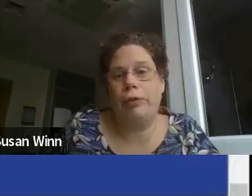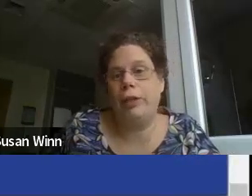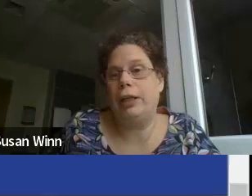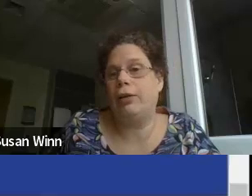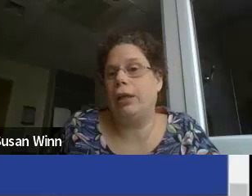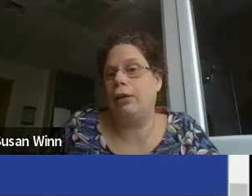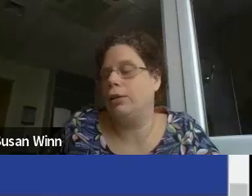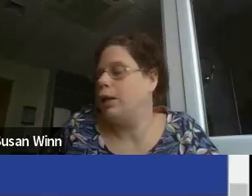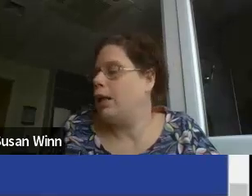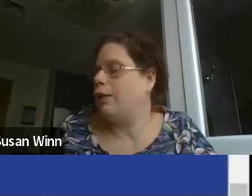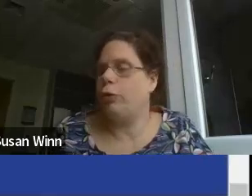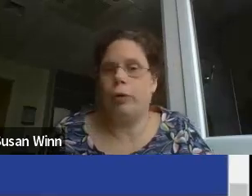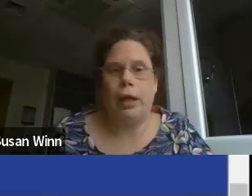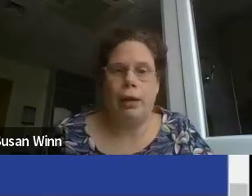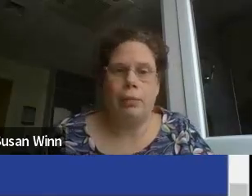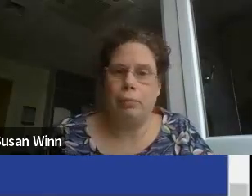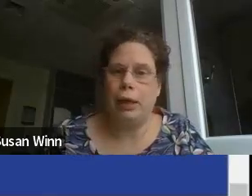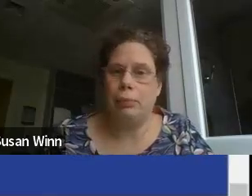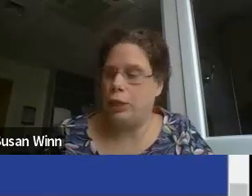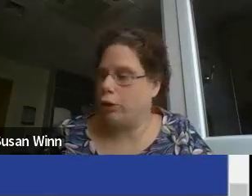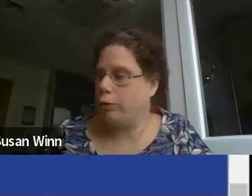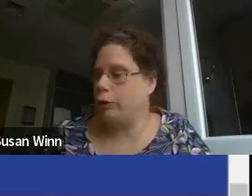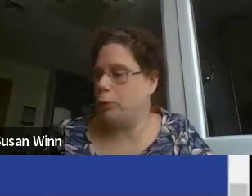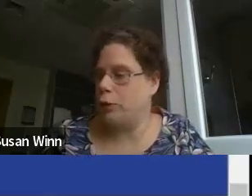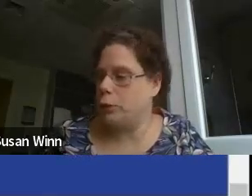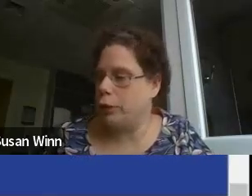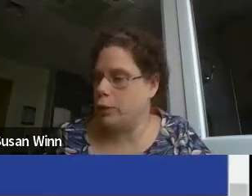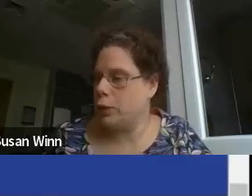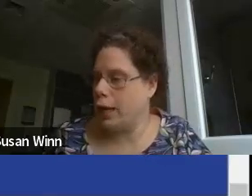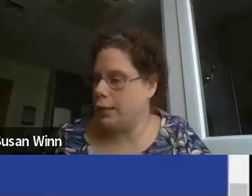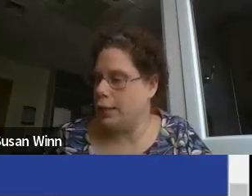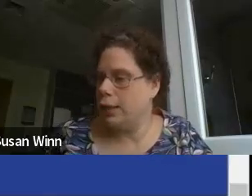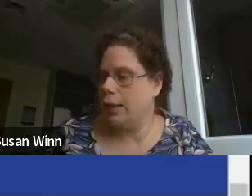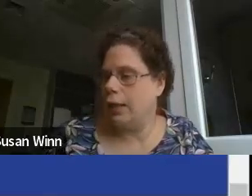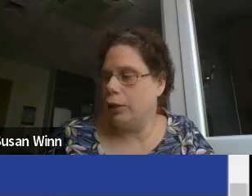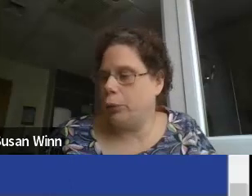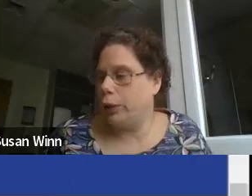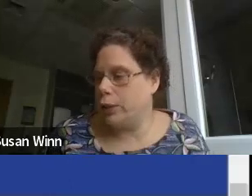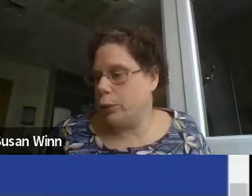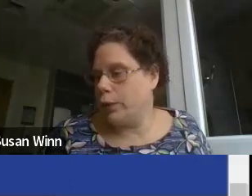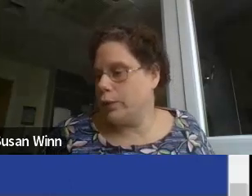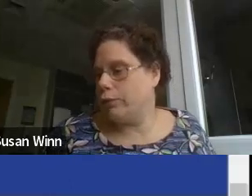and Nicole have all made major contributions, we also had Luke Wilkes,